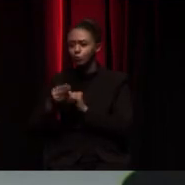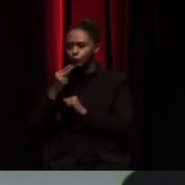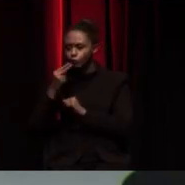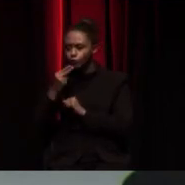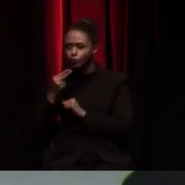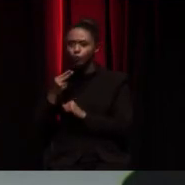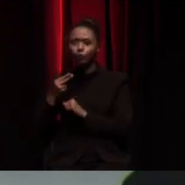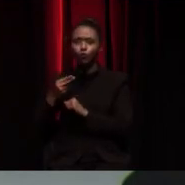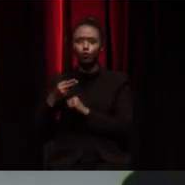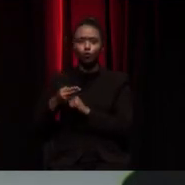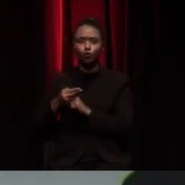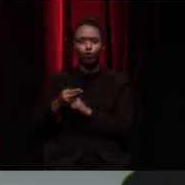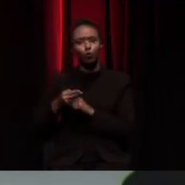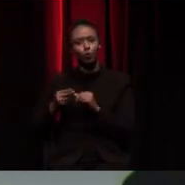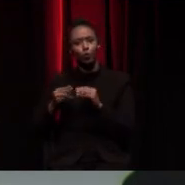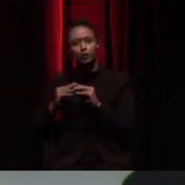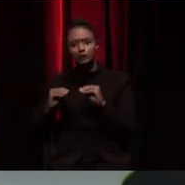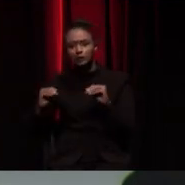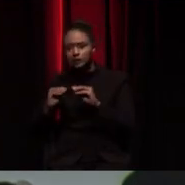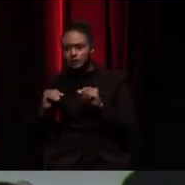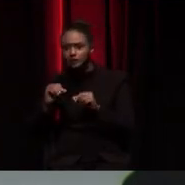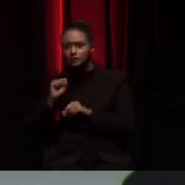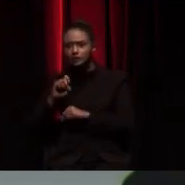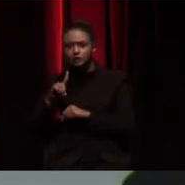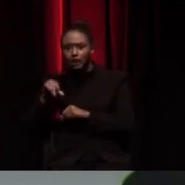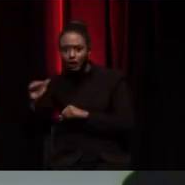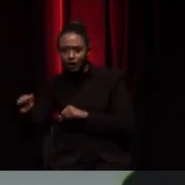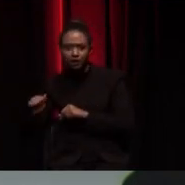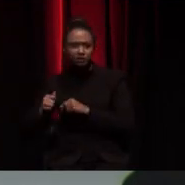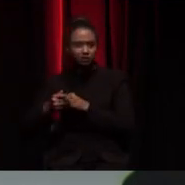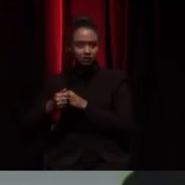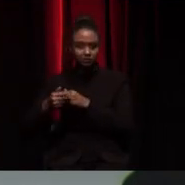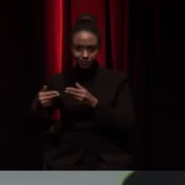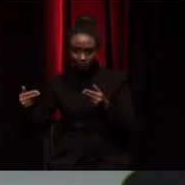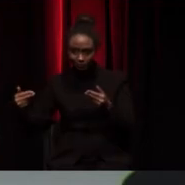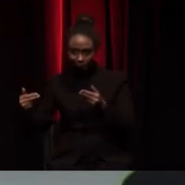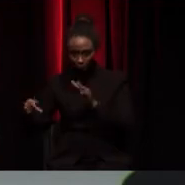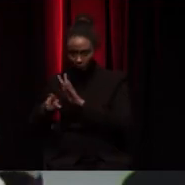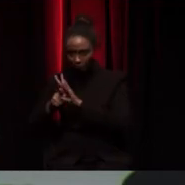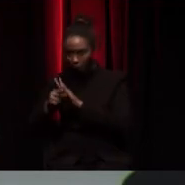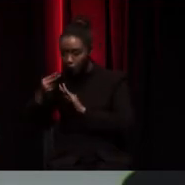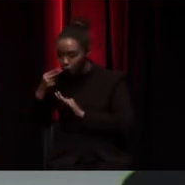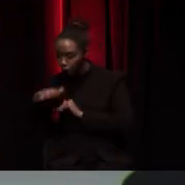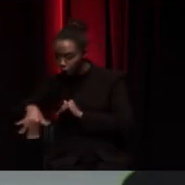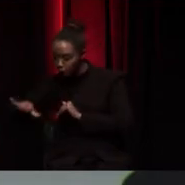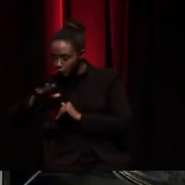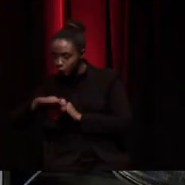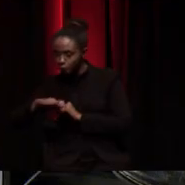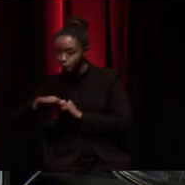and silk, that kind of thing. They wanted us to do a…